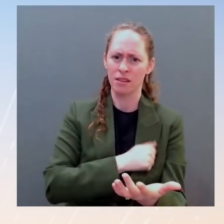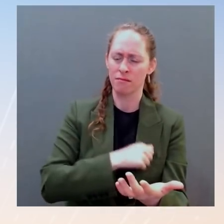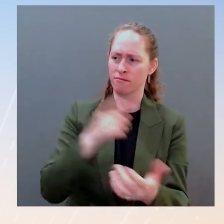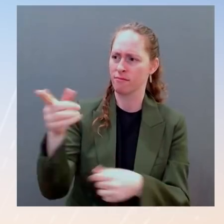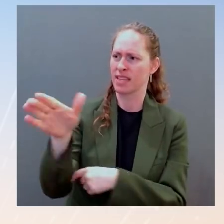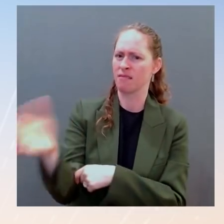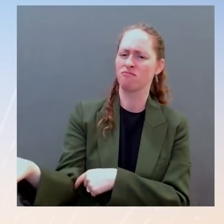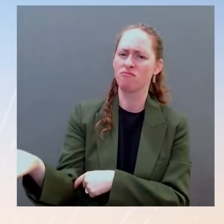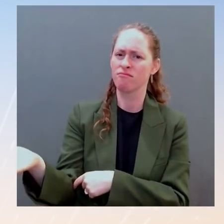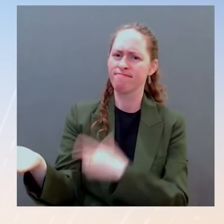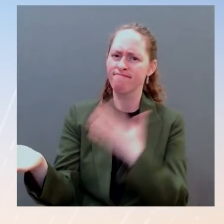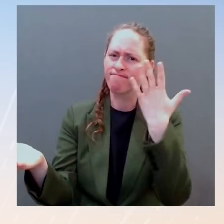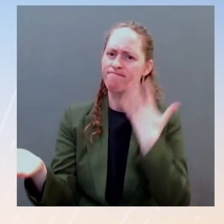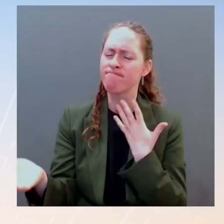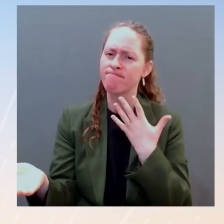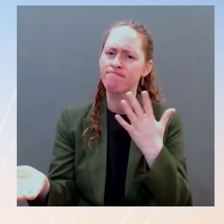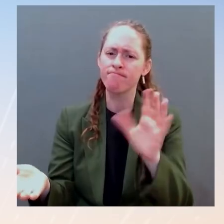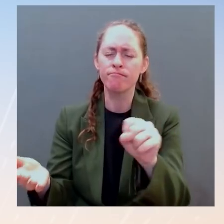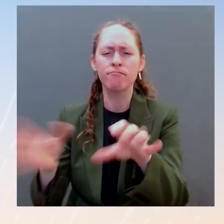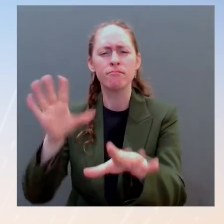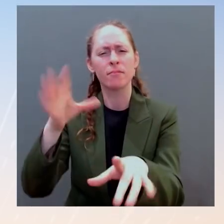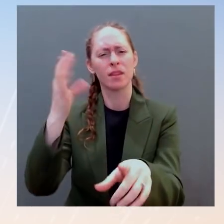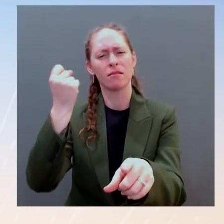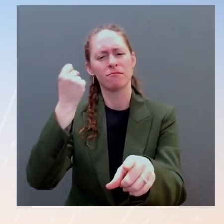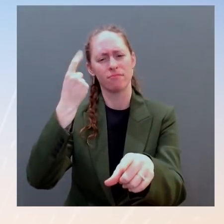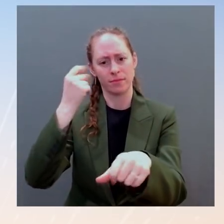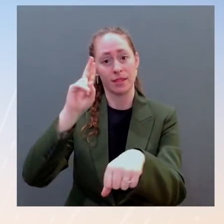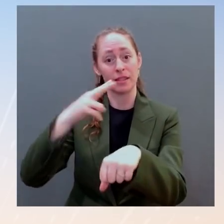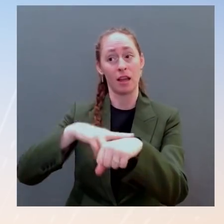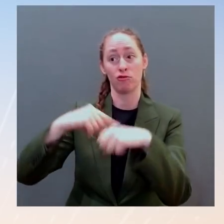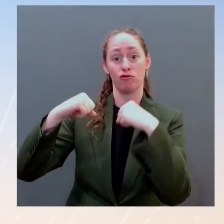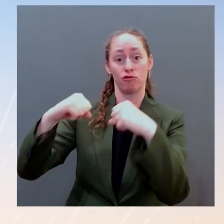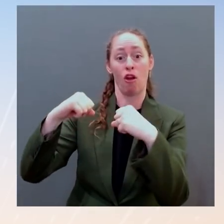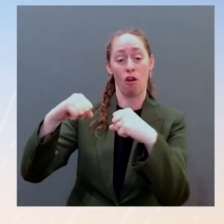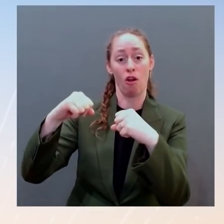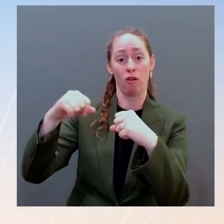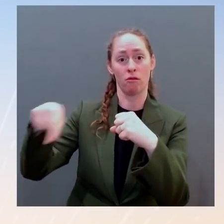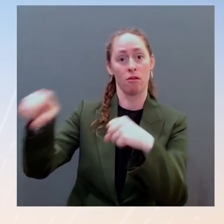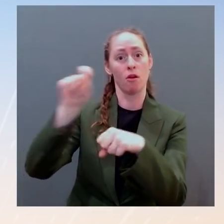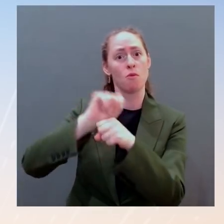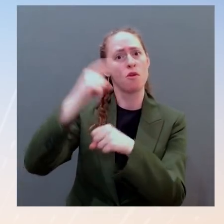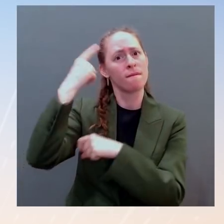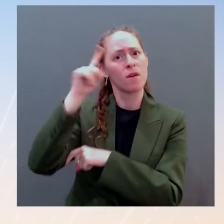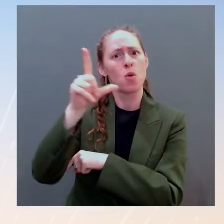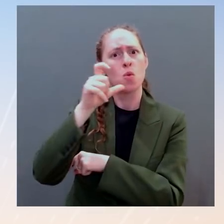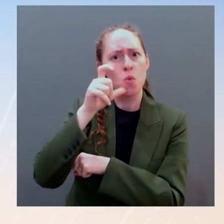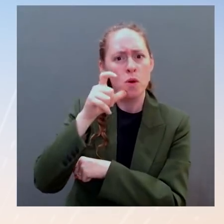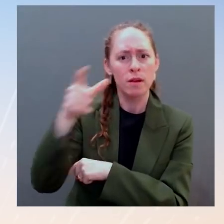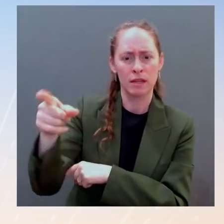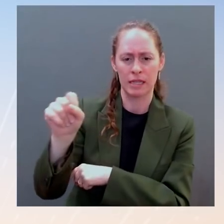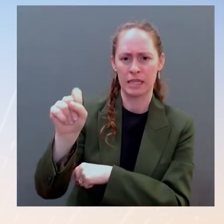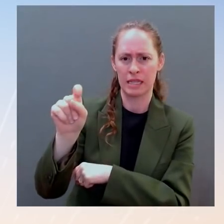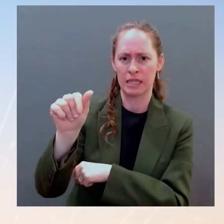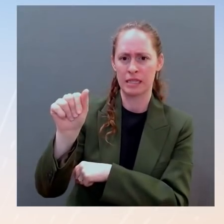and so he is an employee of the Tex- -- Texas National Guard, and his efforts and his operation were directed by there,